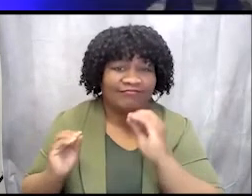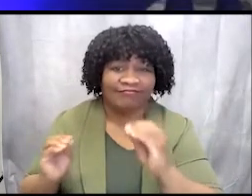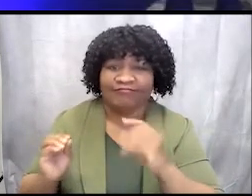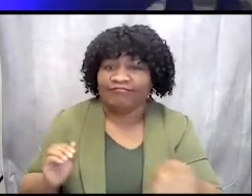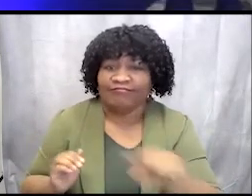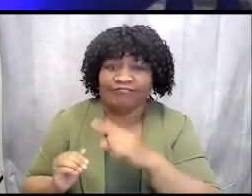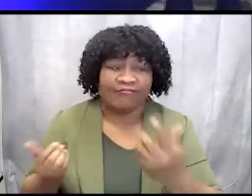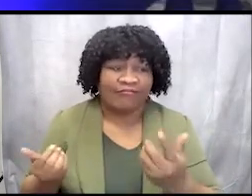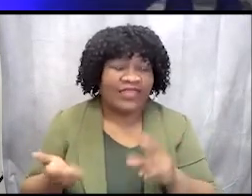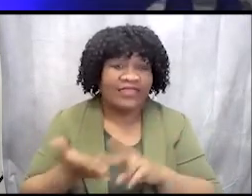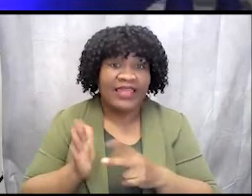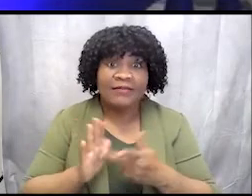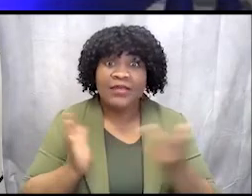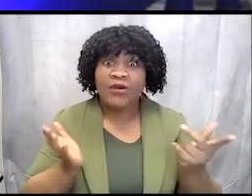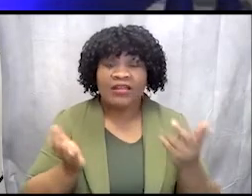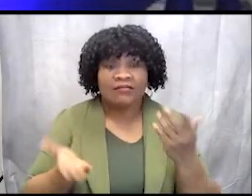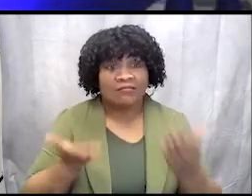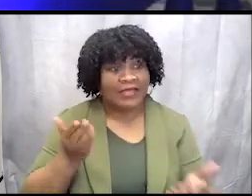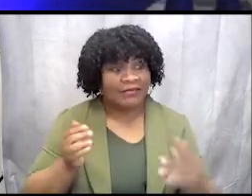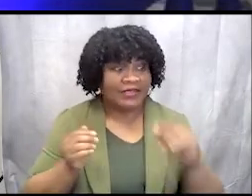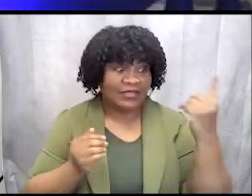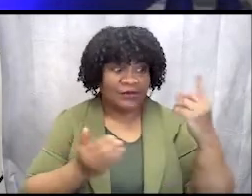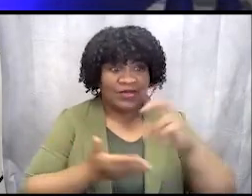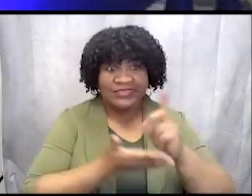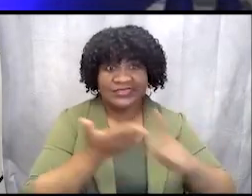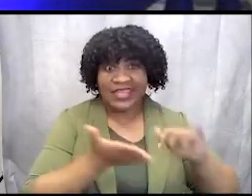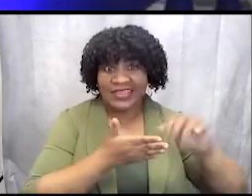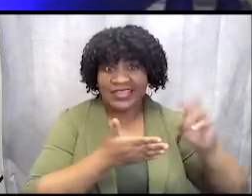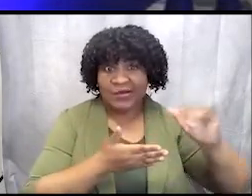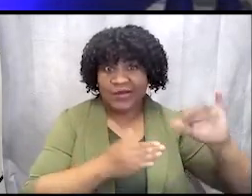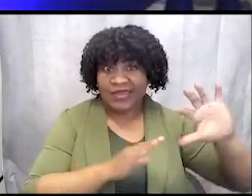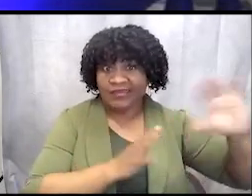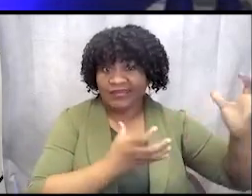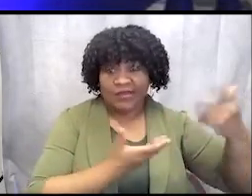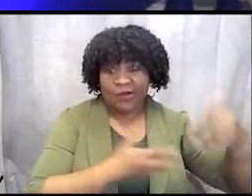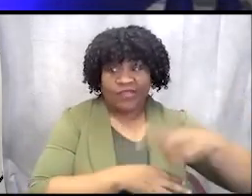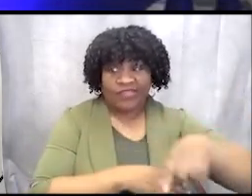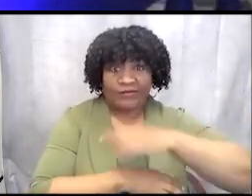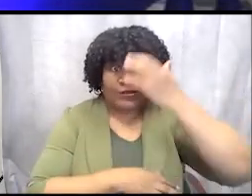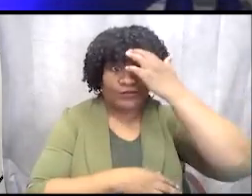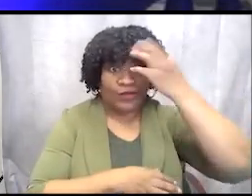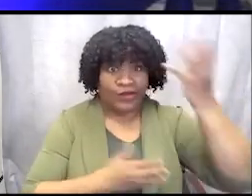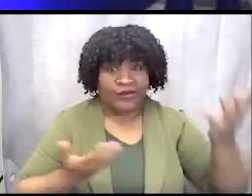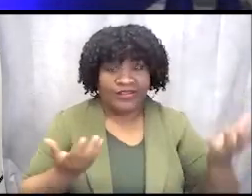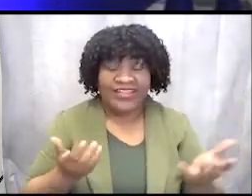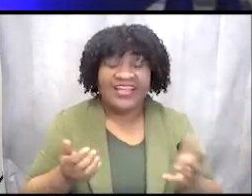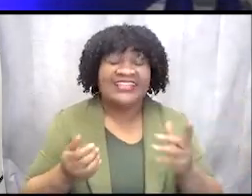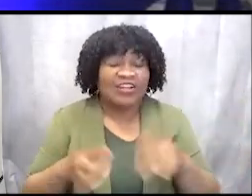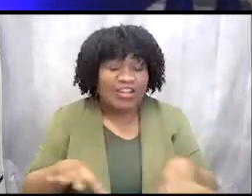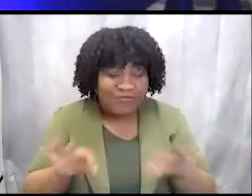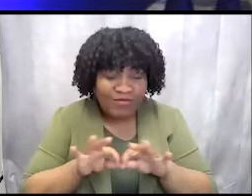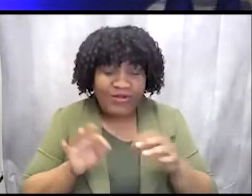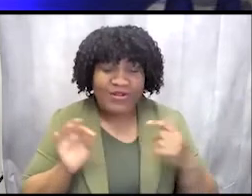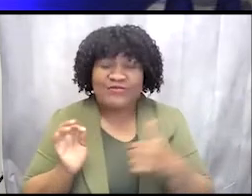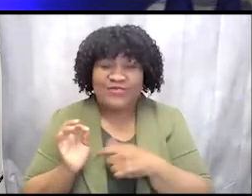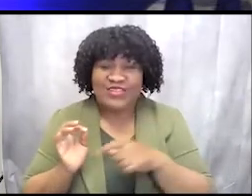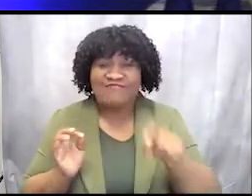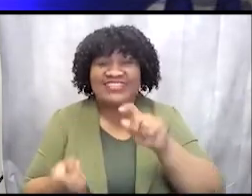Part of that is by design. And so I see the need for us to change that